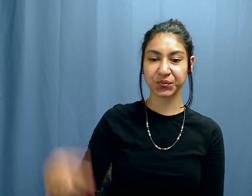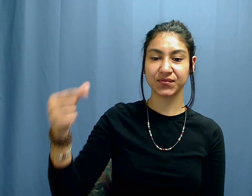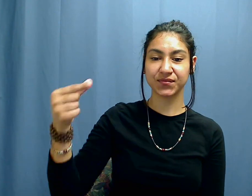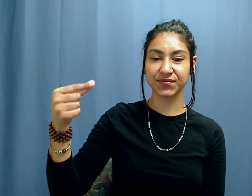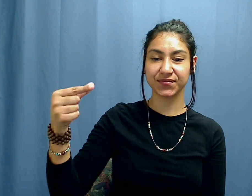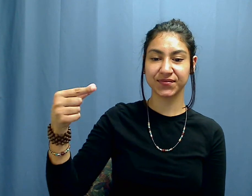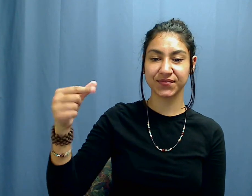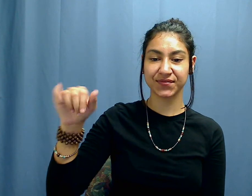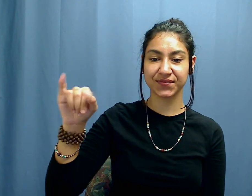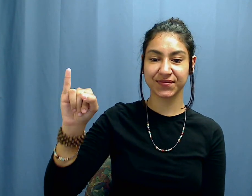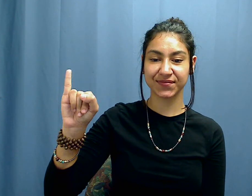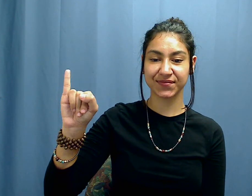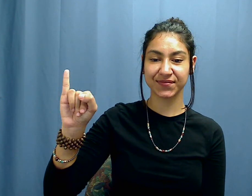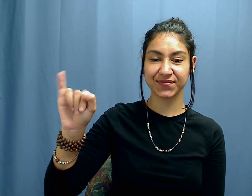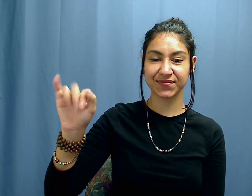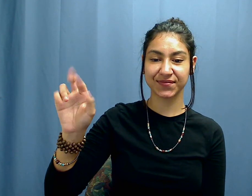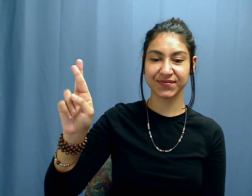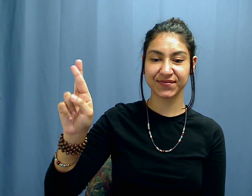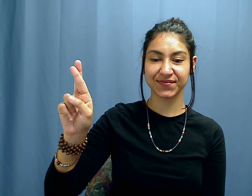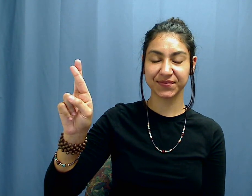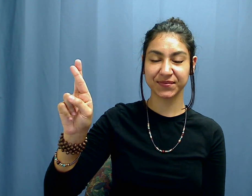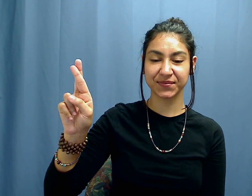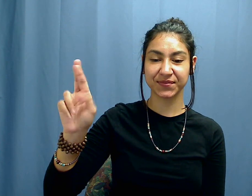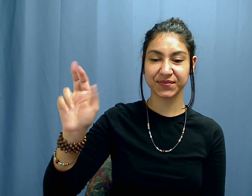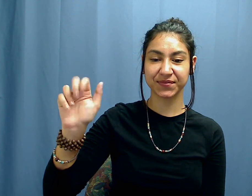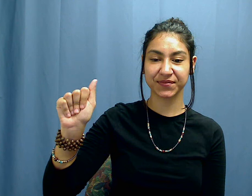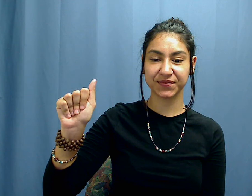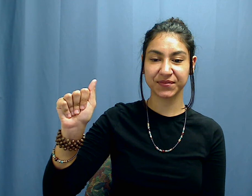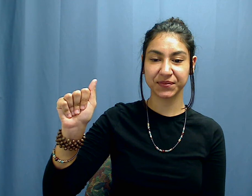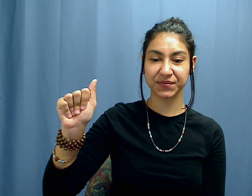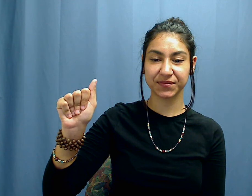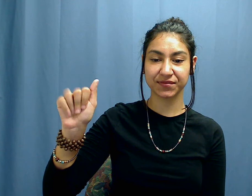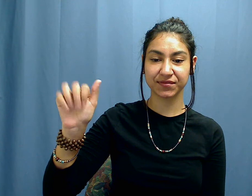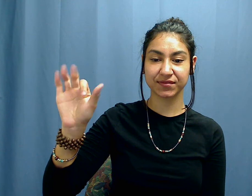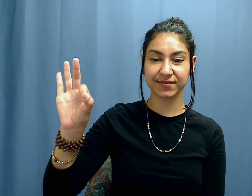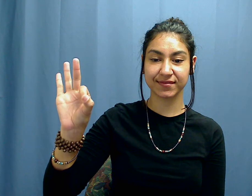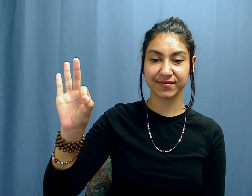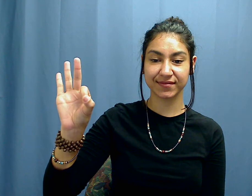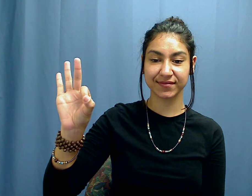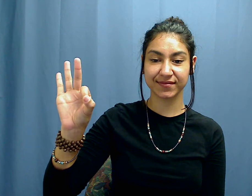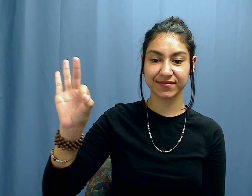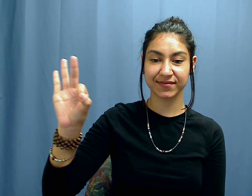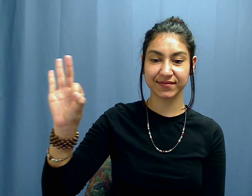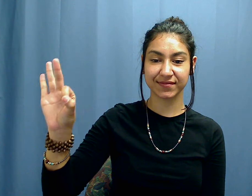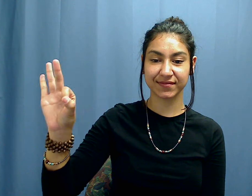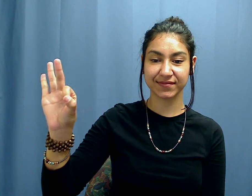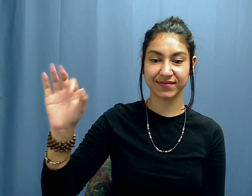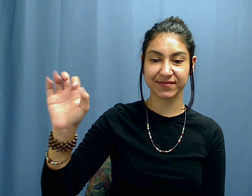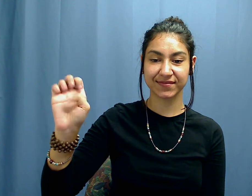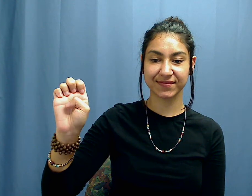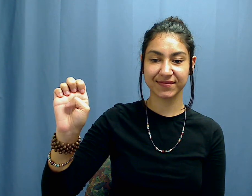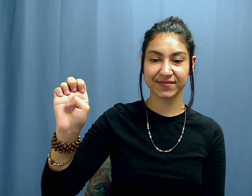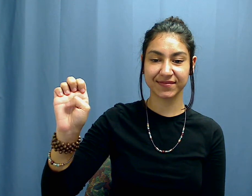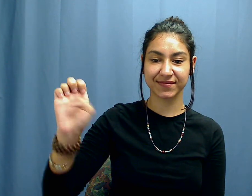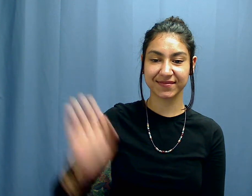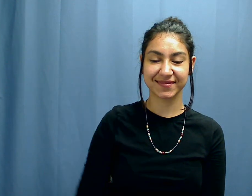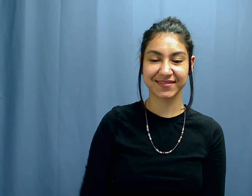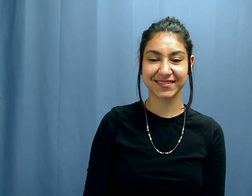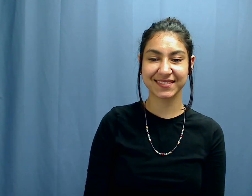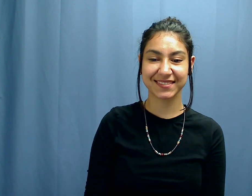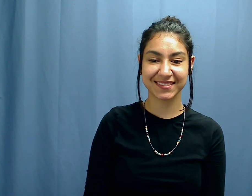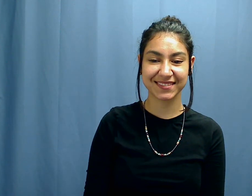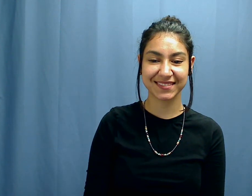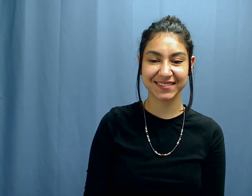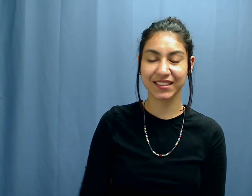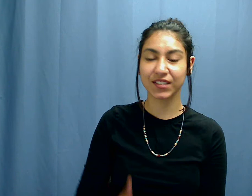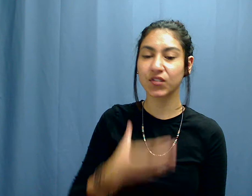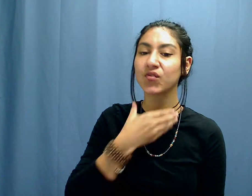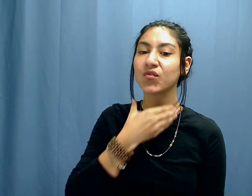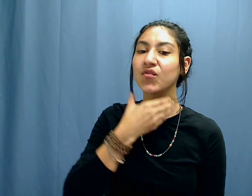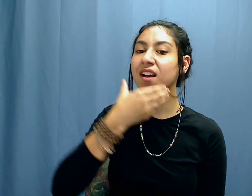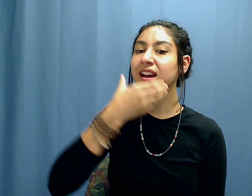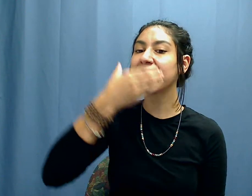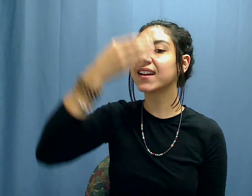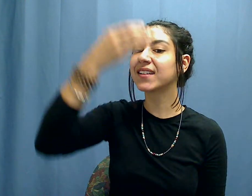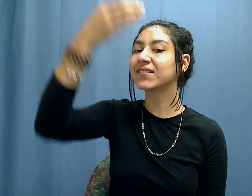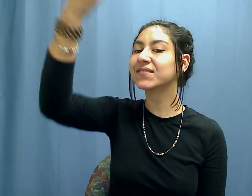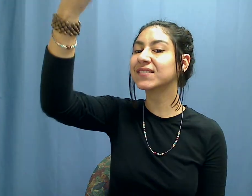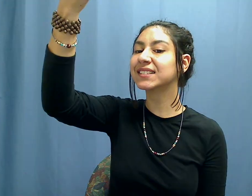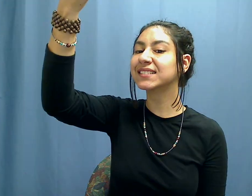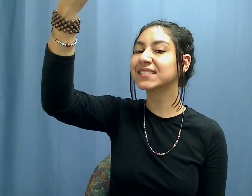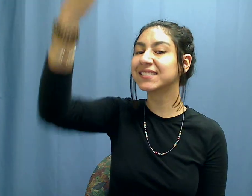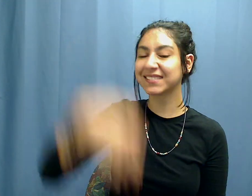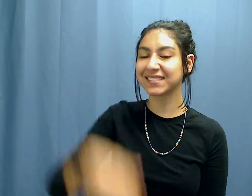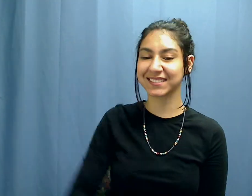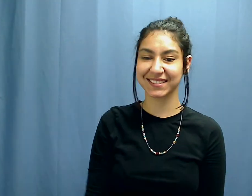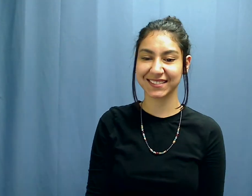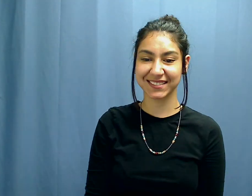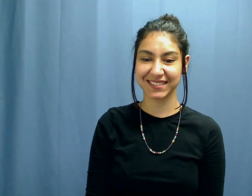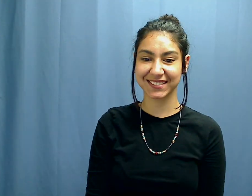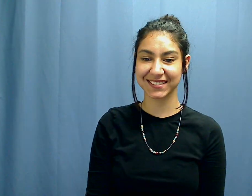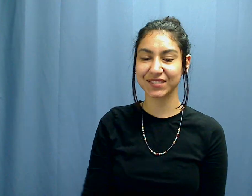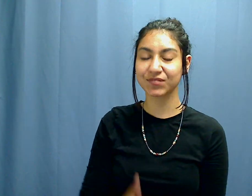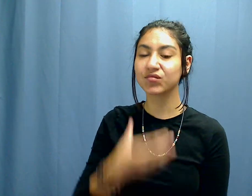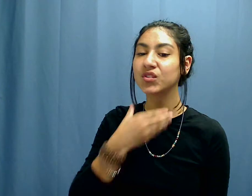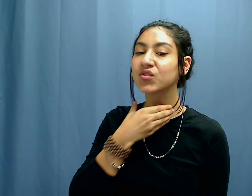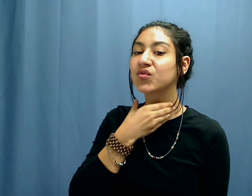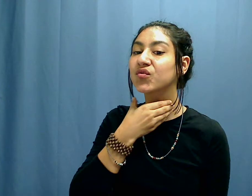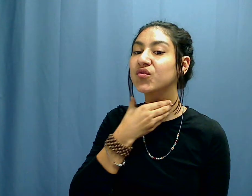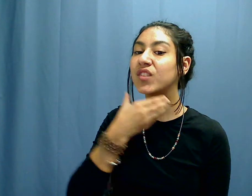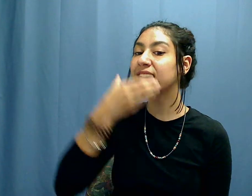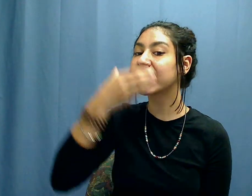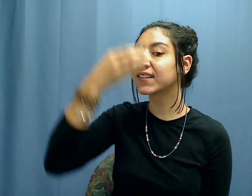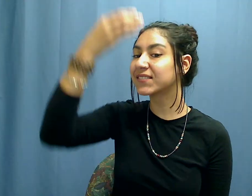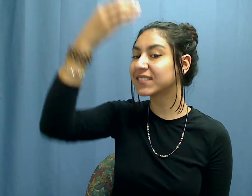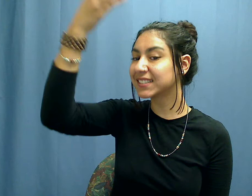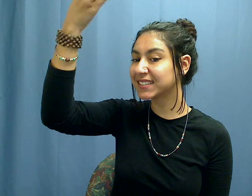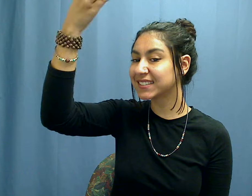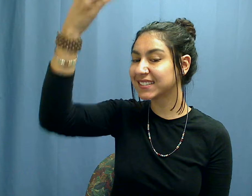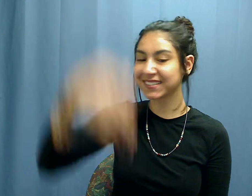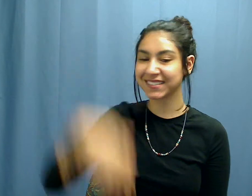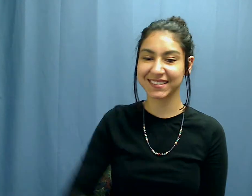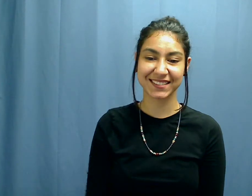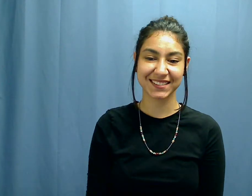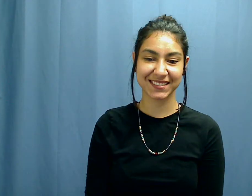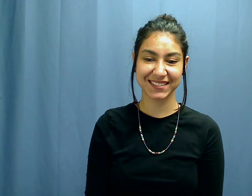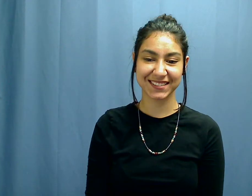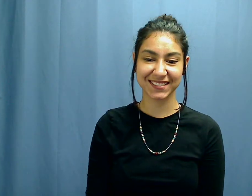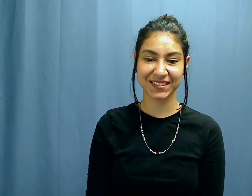Giraffe